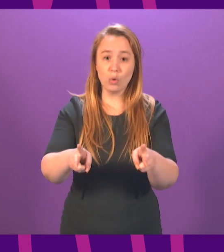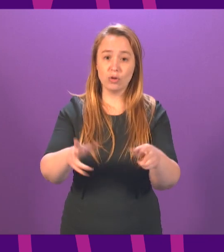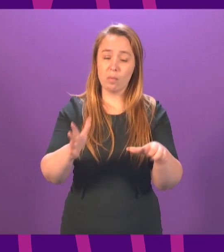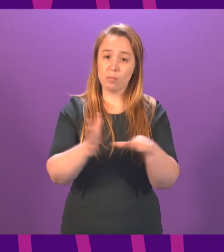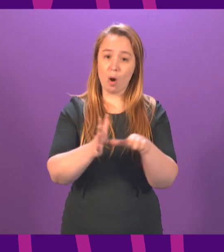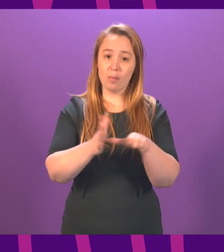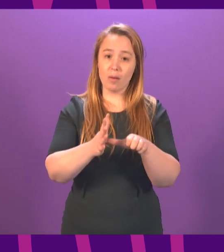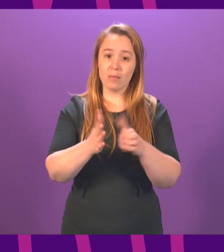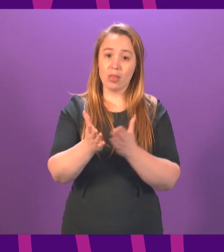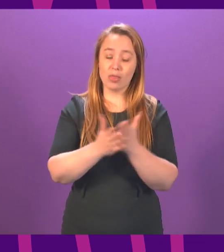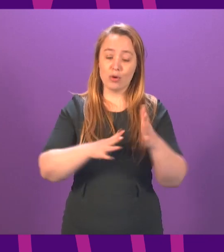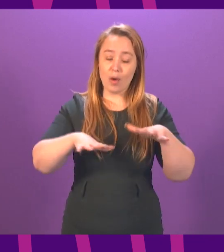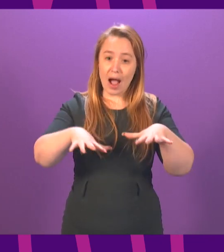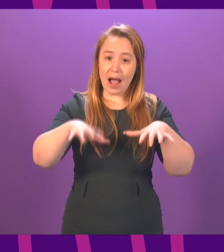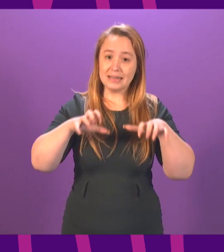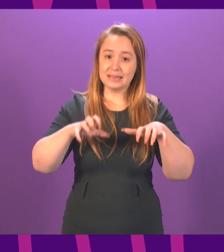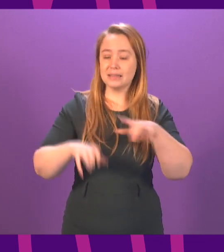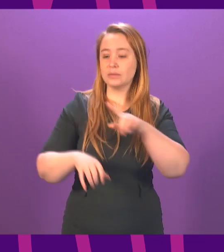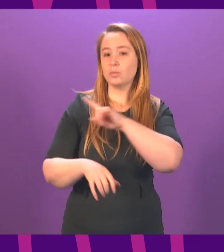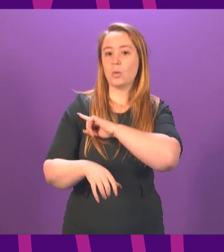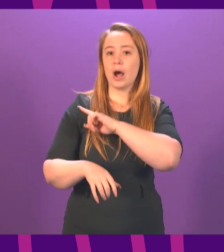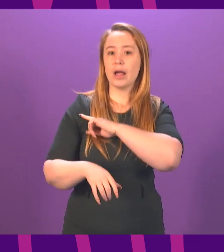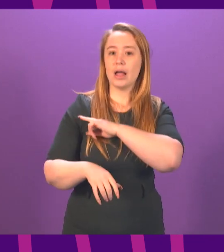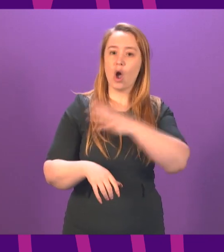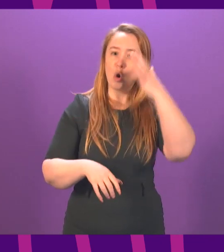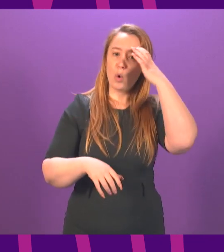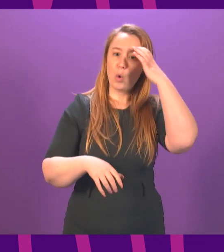of the Queensferry crossing, it has an enormous knock-on effect.